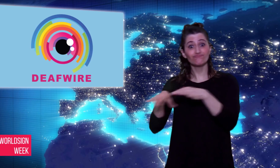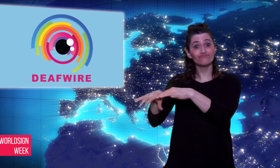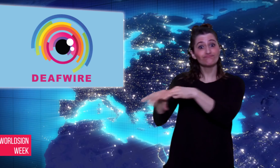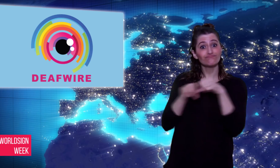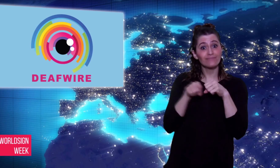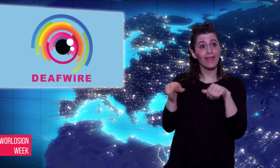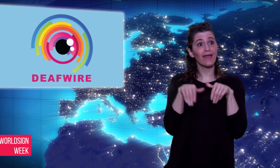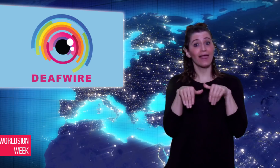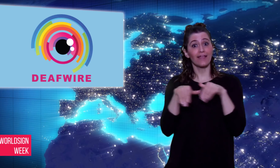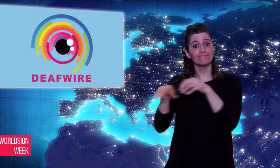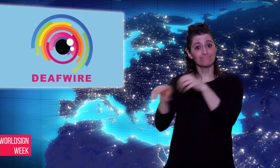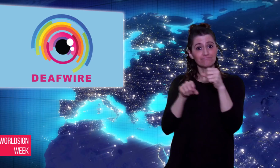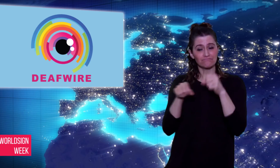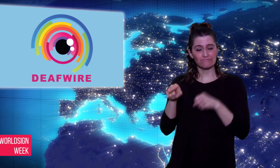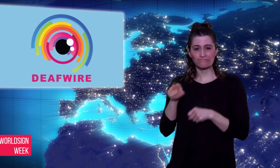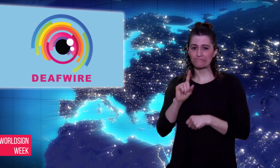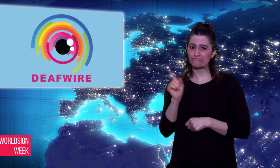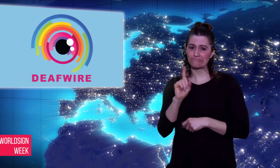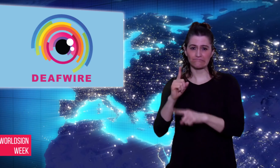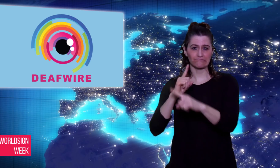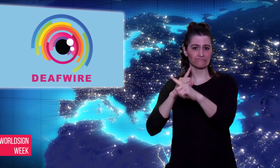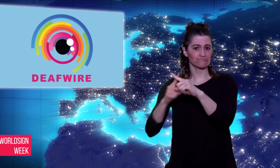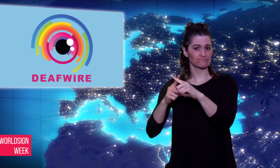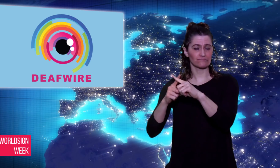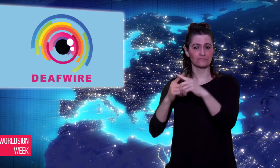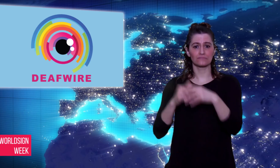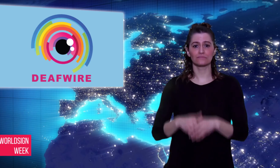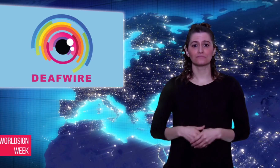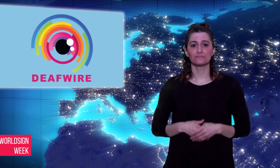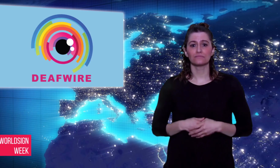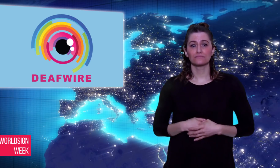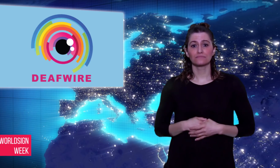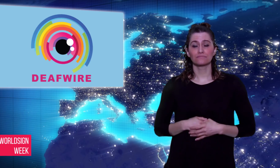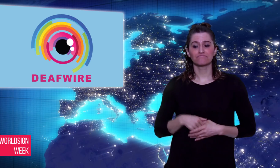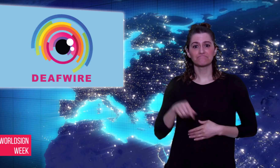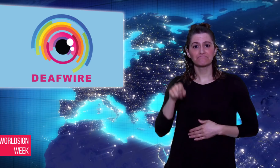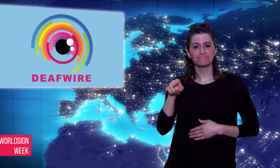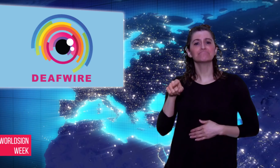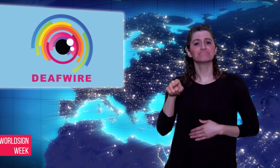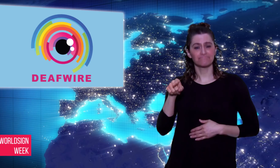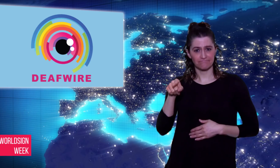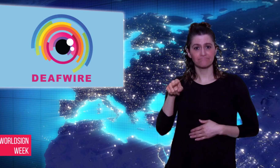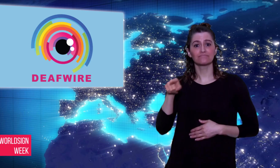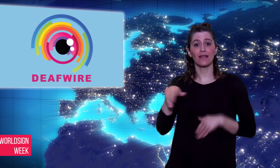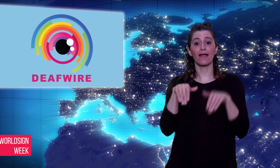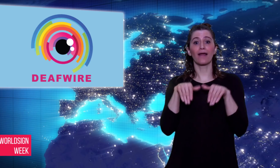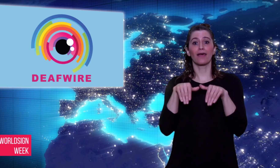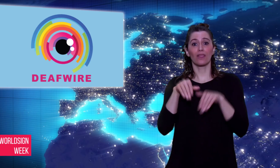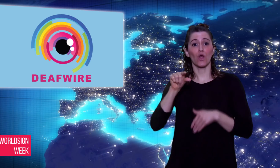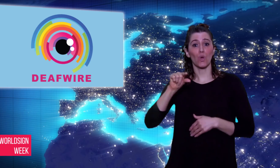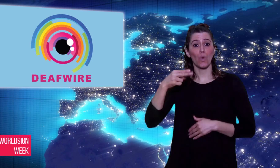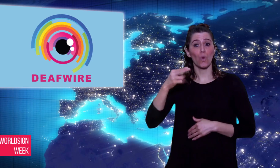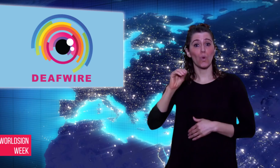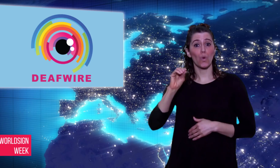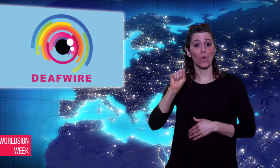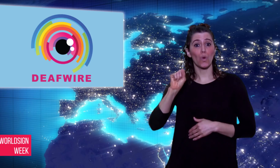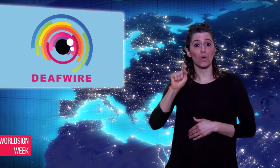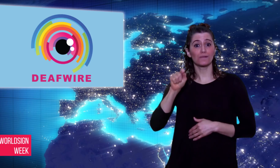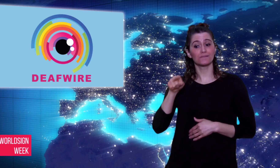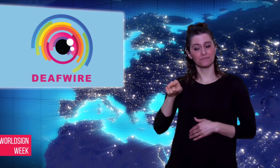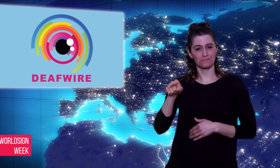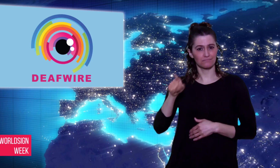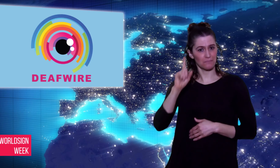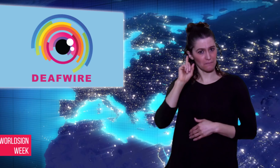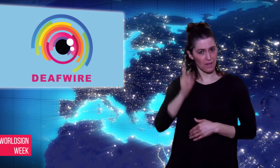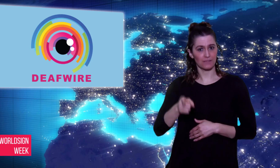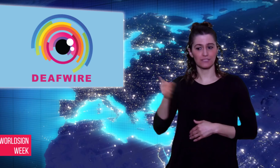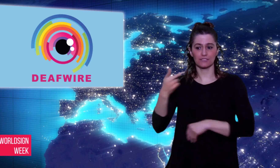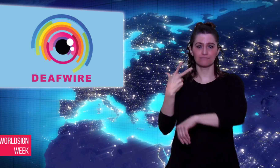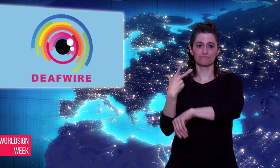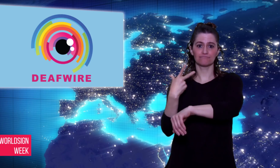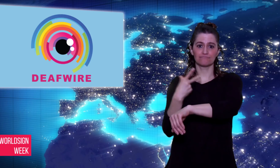unadoptable. A shelter in Washington saved